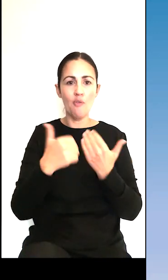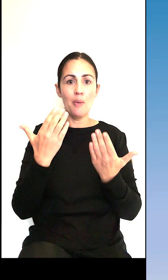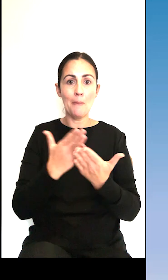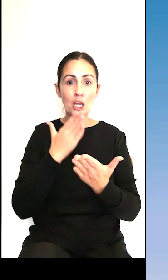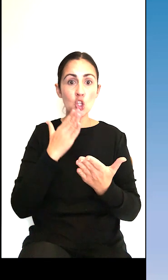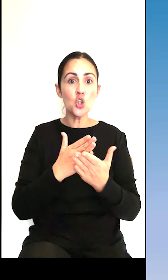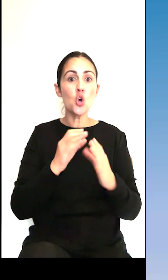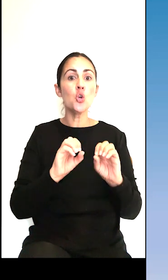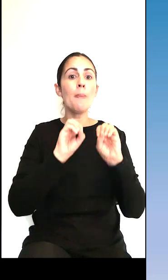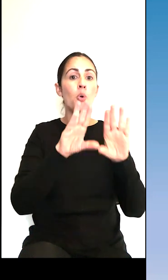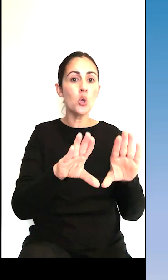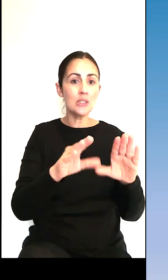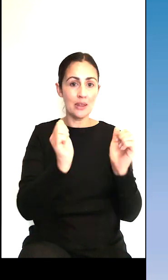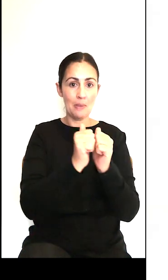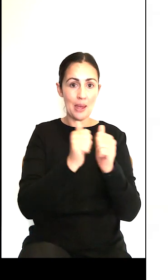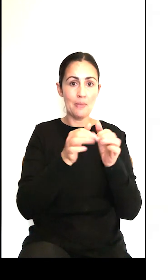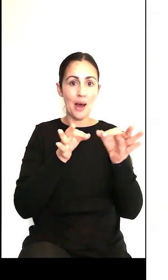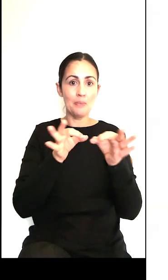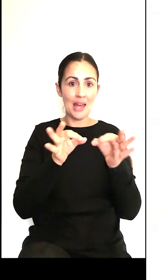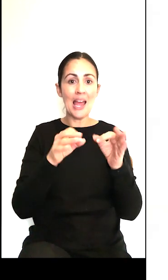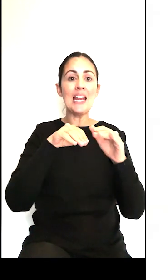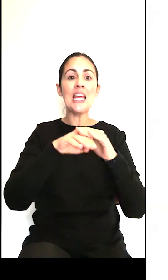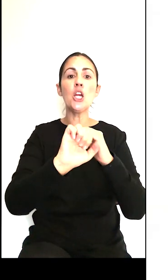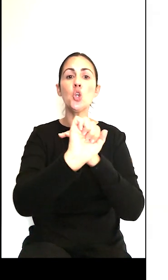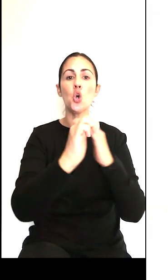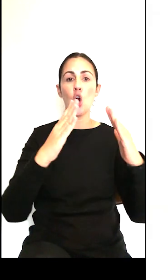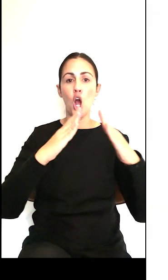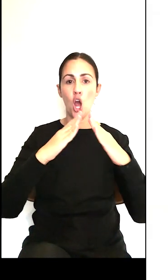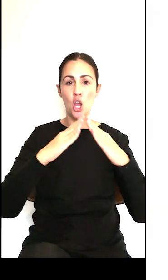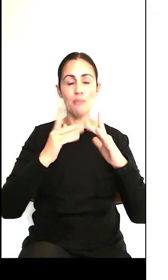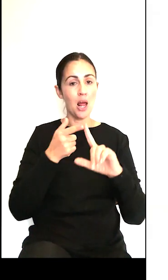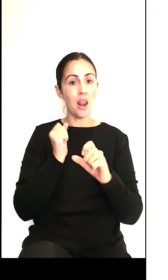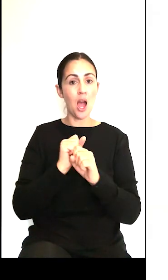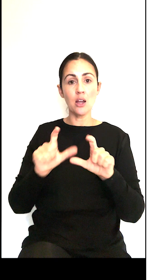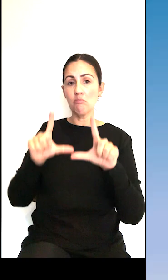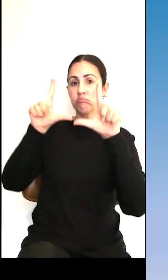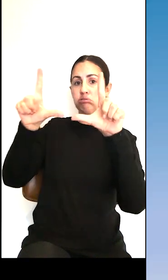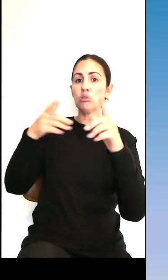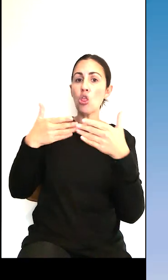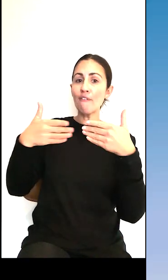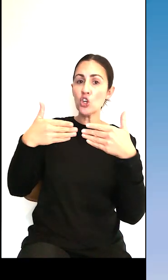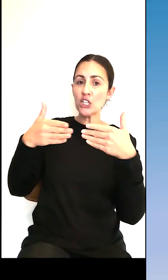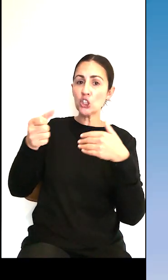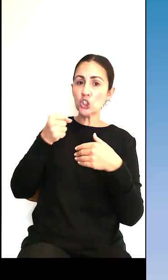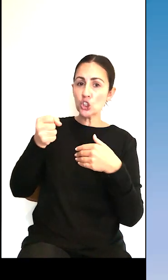it obvious in the home. So I know that Jenny mentioned putting it, putting a paper copy on the fridge, putting it on the counter,